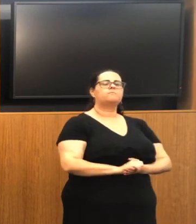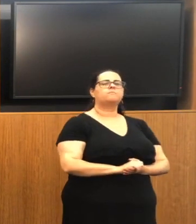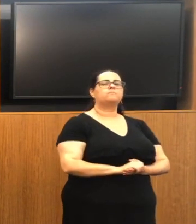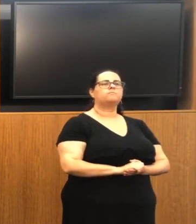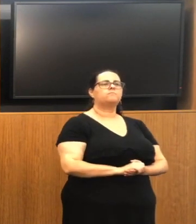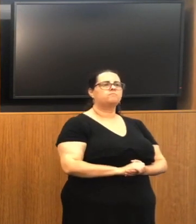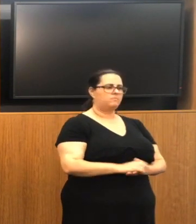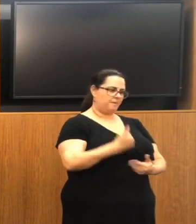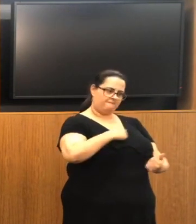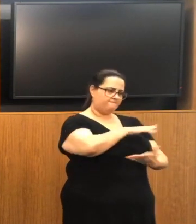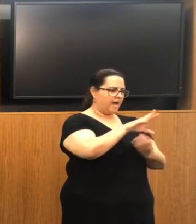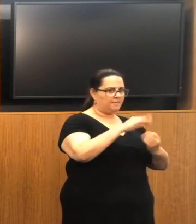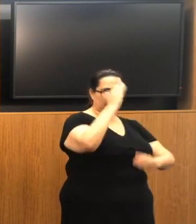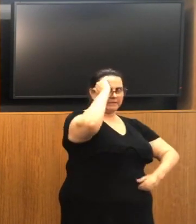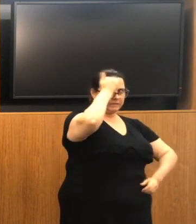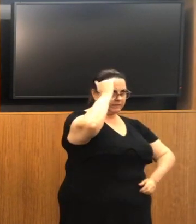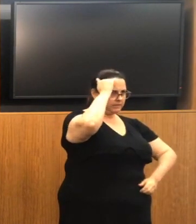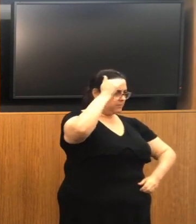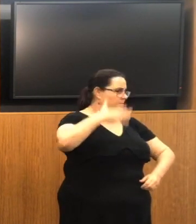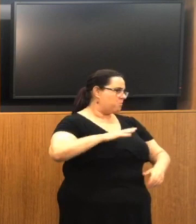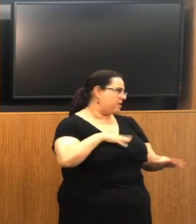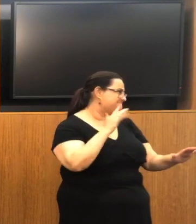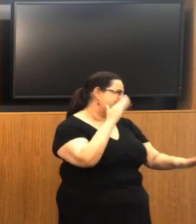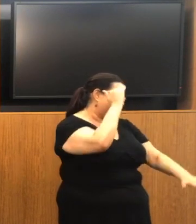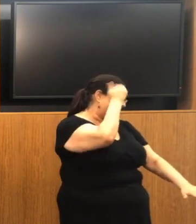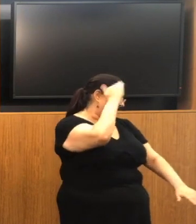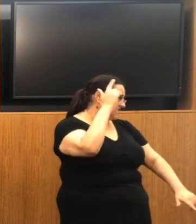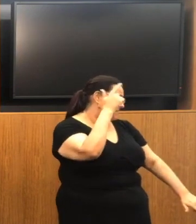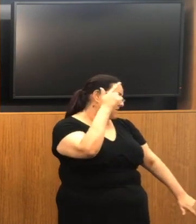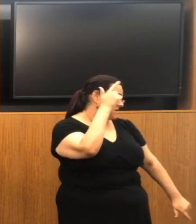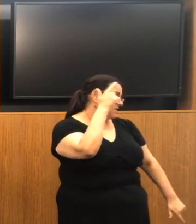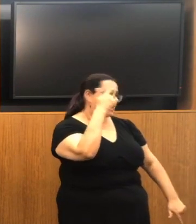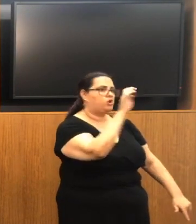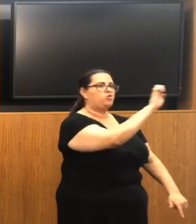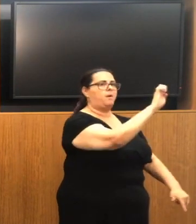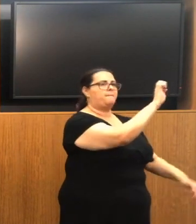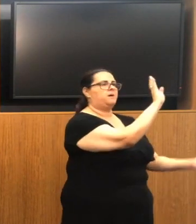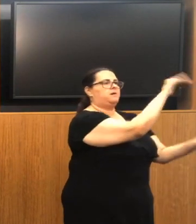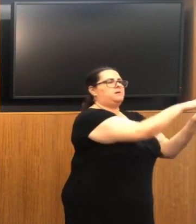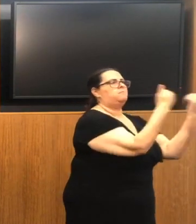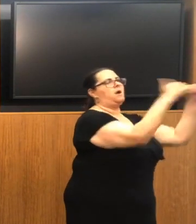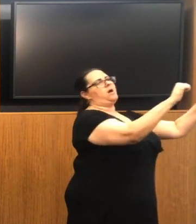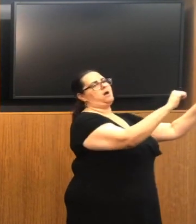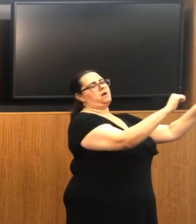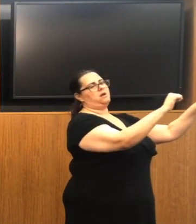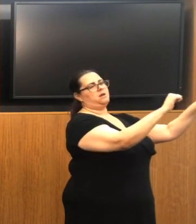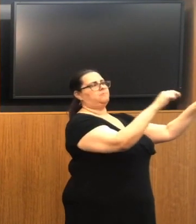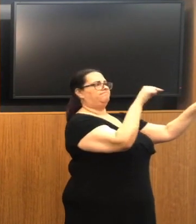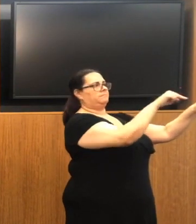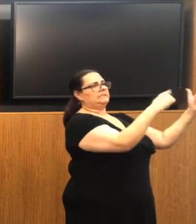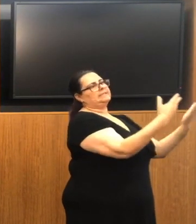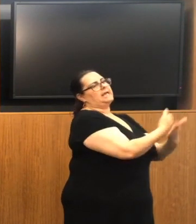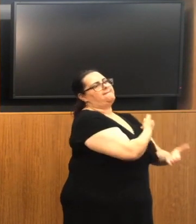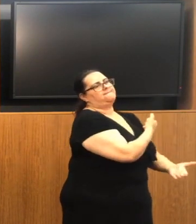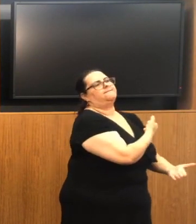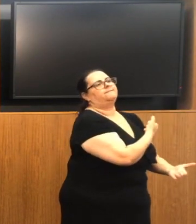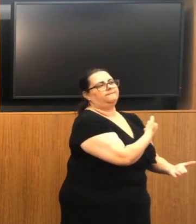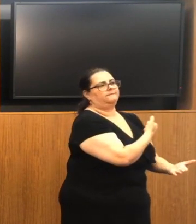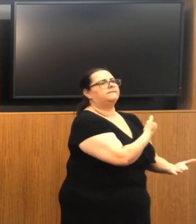We were very determined to get to Europe, to get to that place where it was going to give us another chance at life.